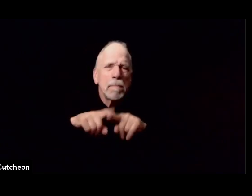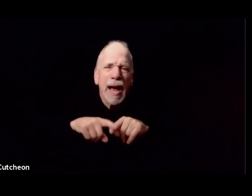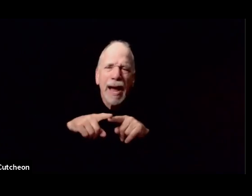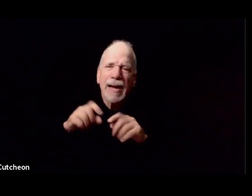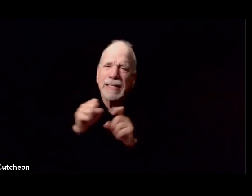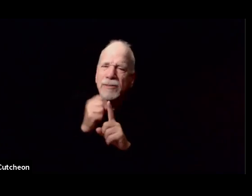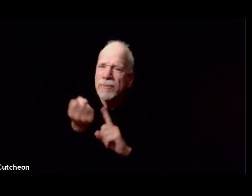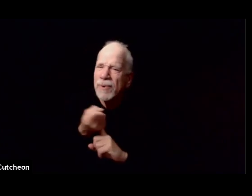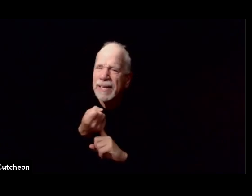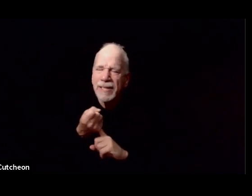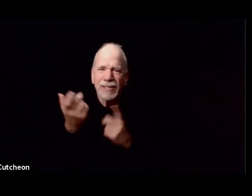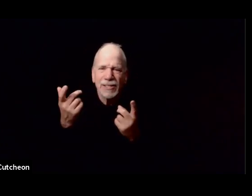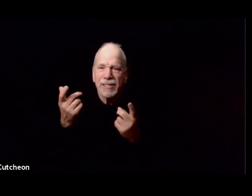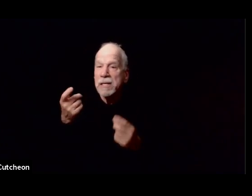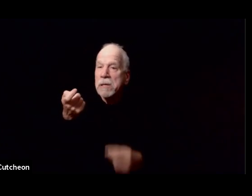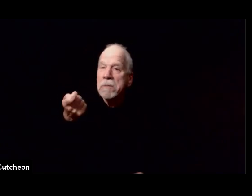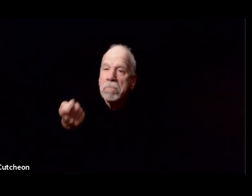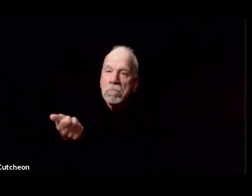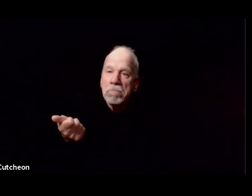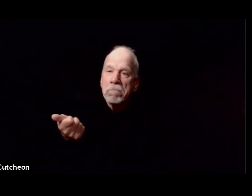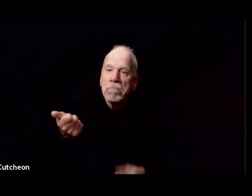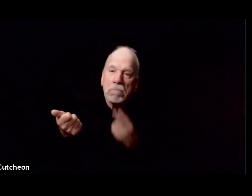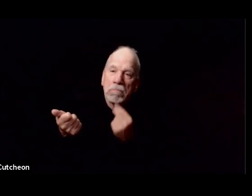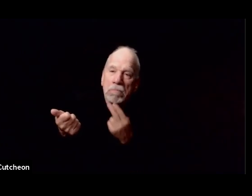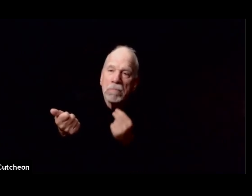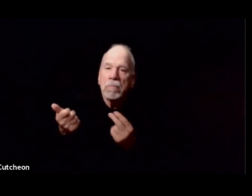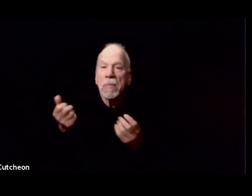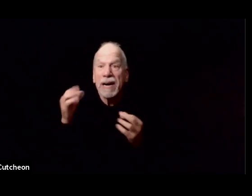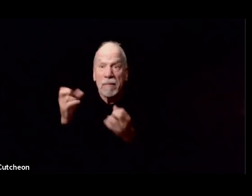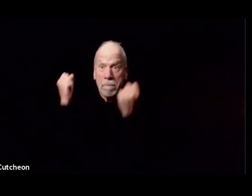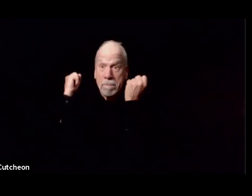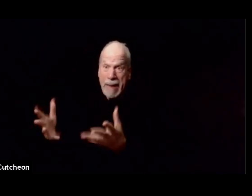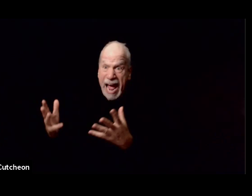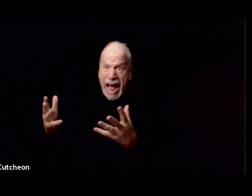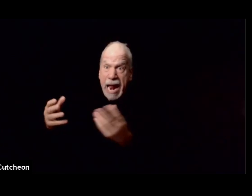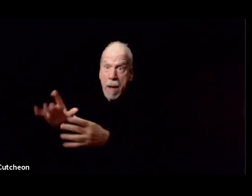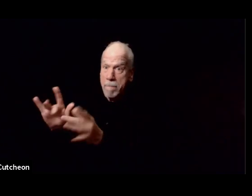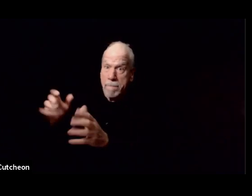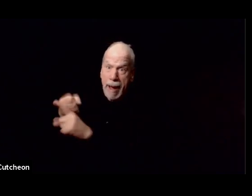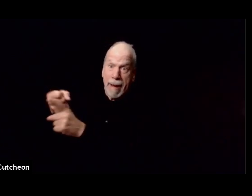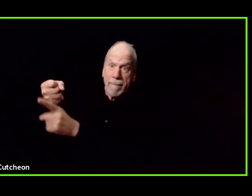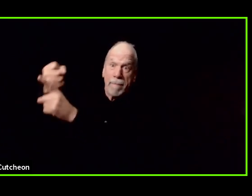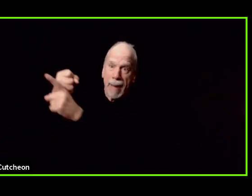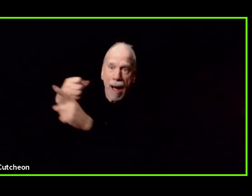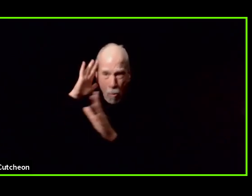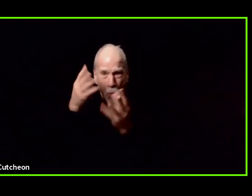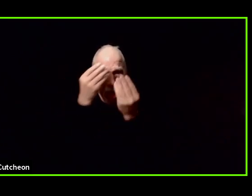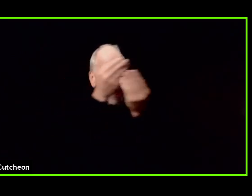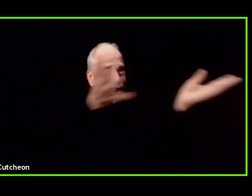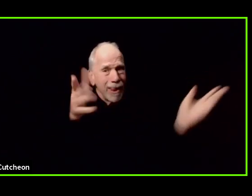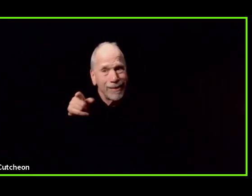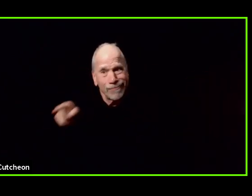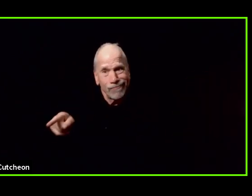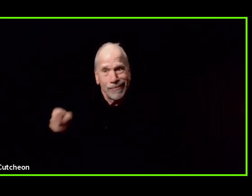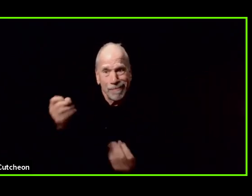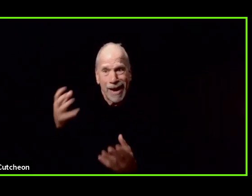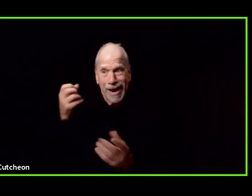Dr. Lynfield: Yeah so that is something that we are actively looking at. You know, it depends